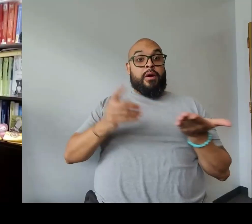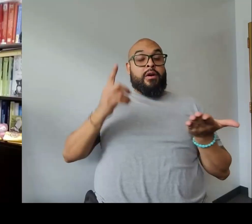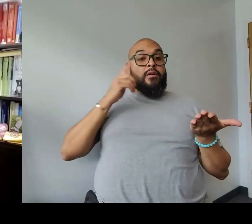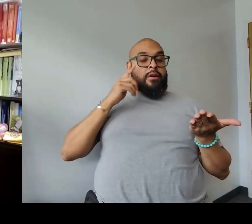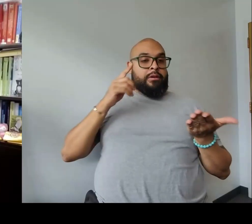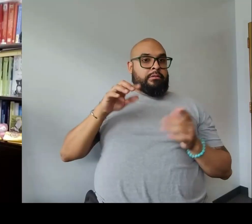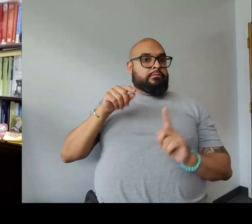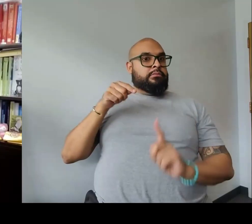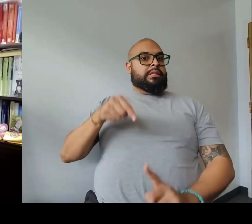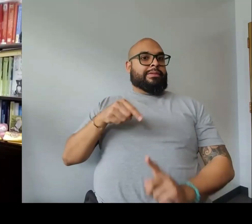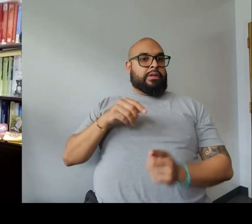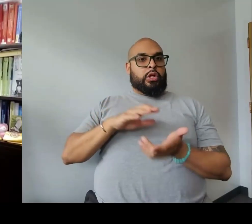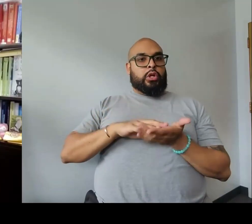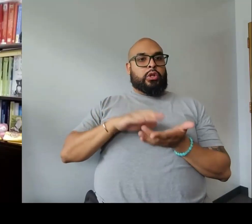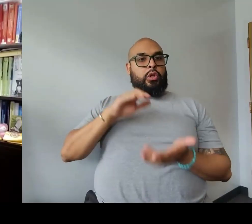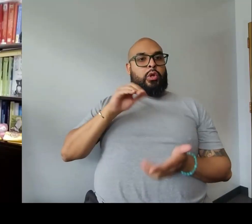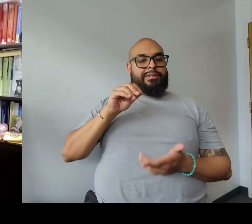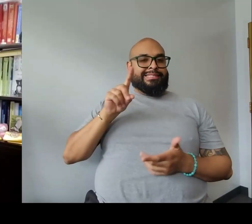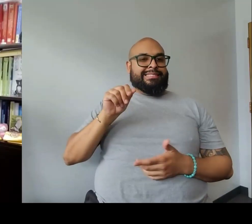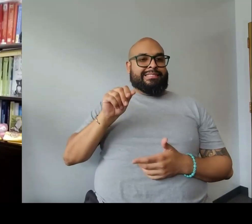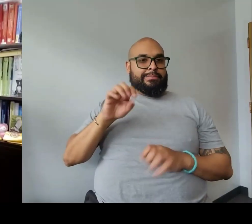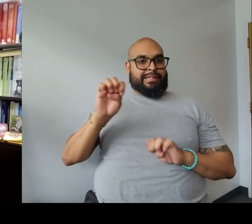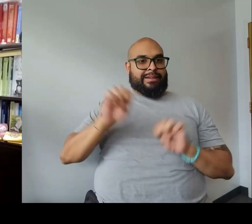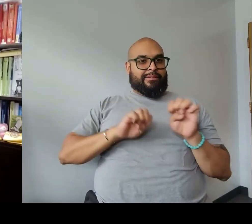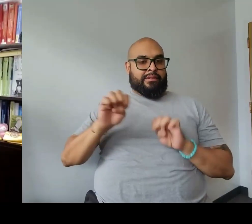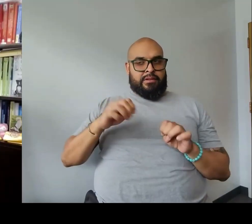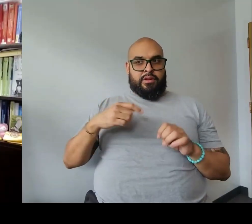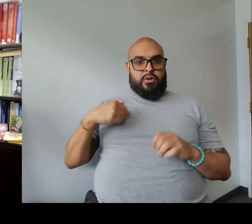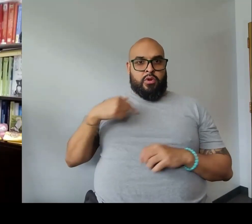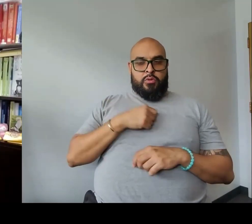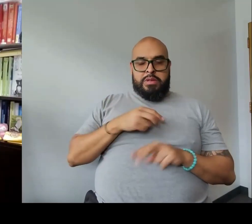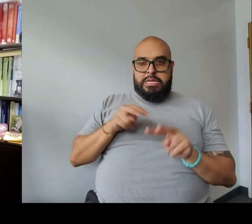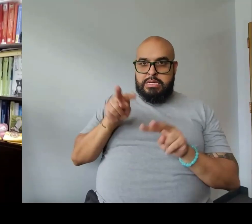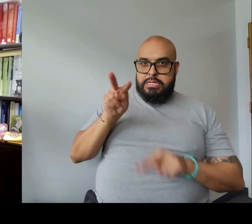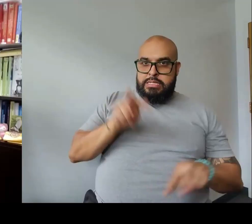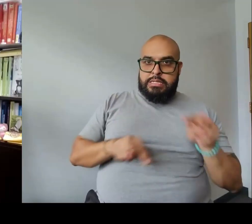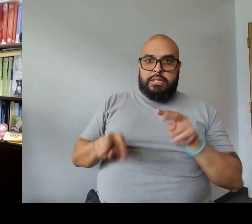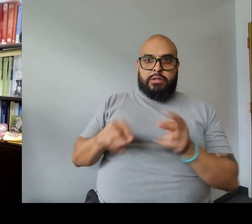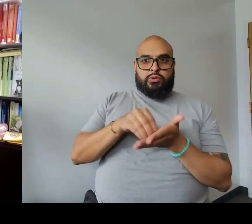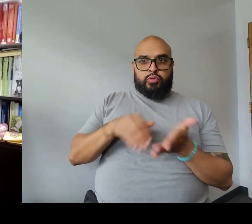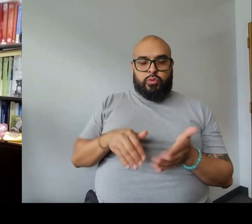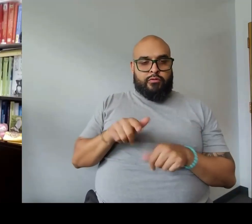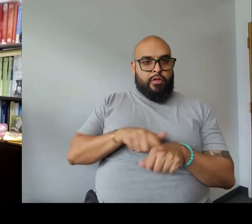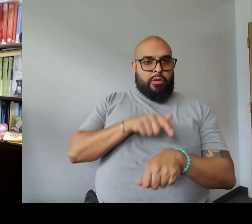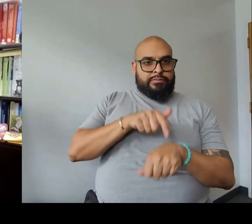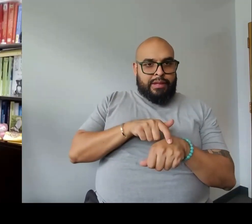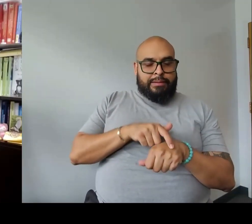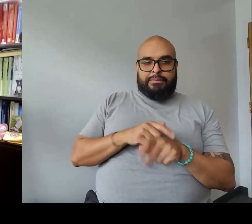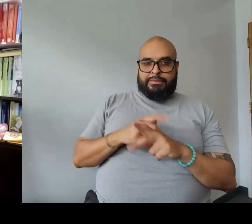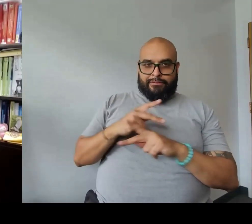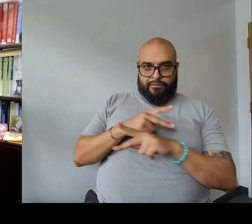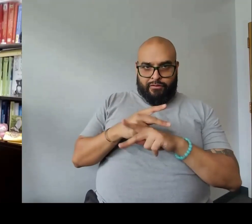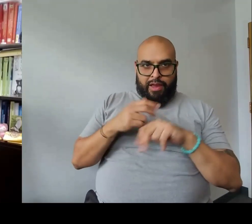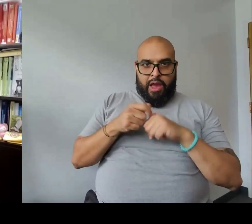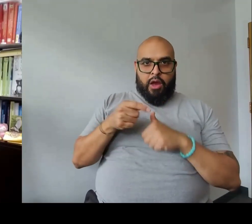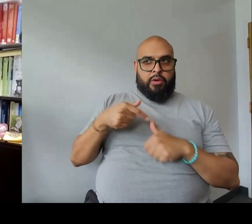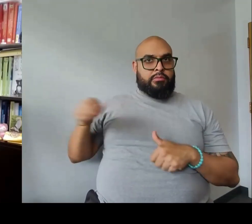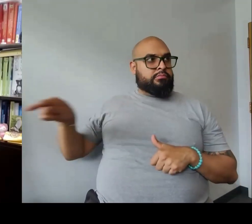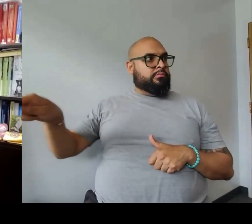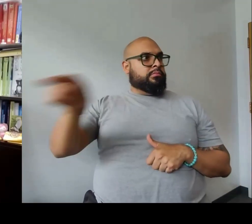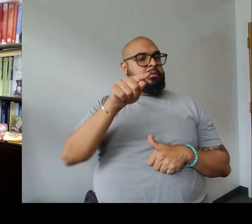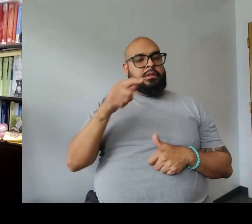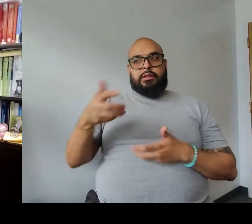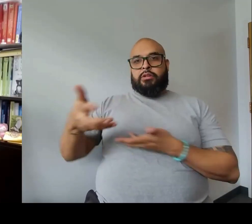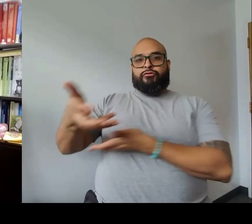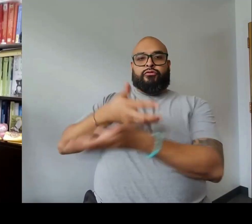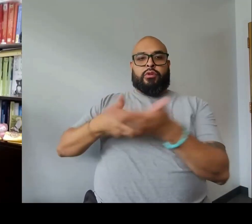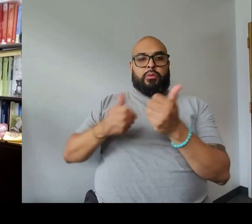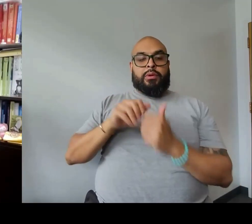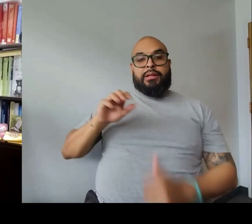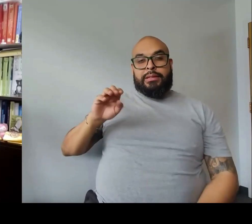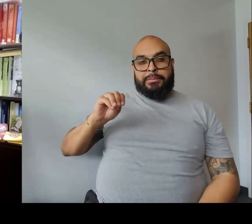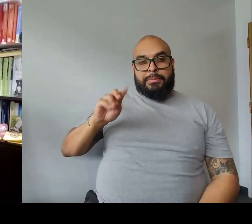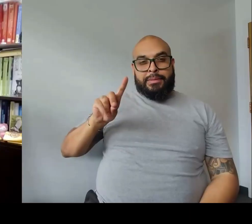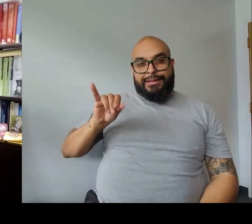Please spend the time to closely observe this change and see how they are interacting with media and academic class within the classroom.